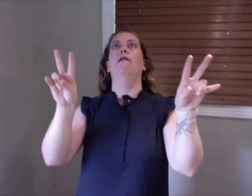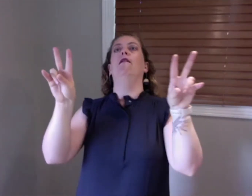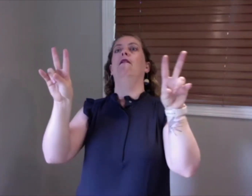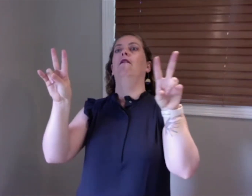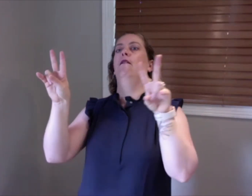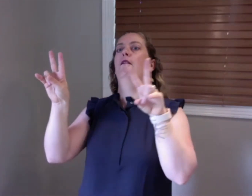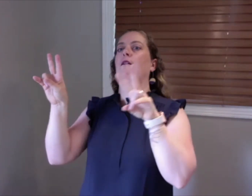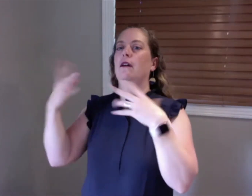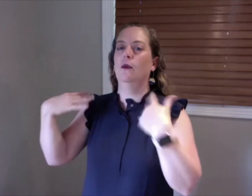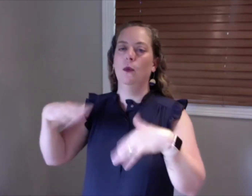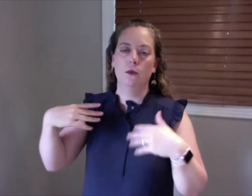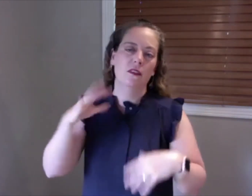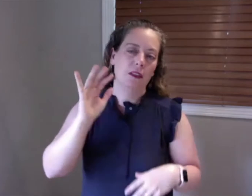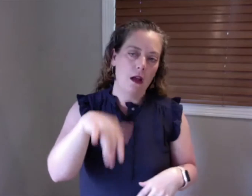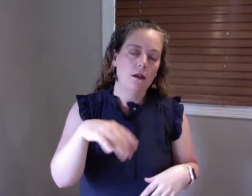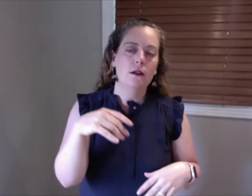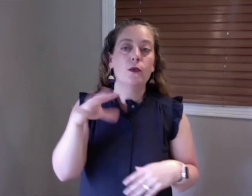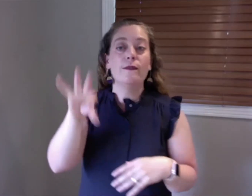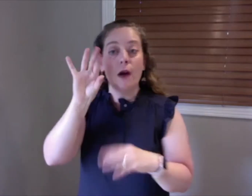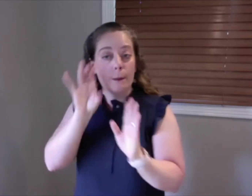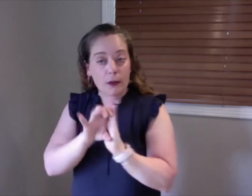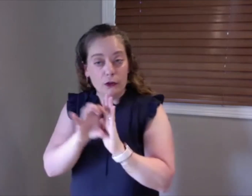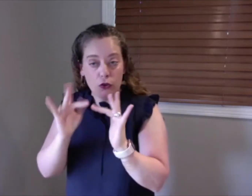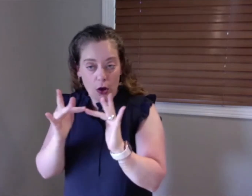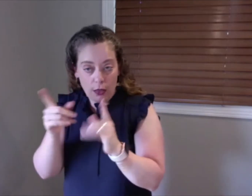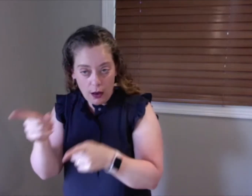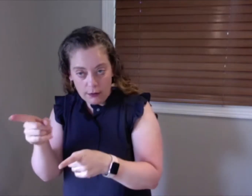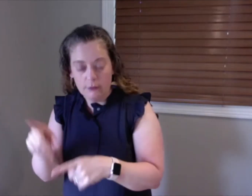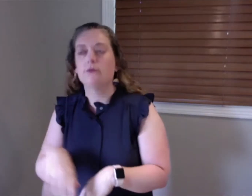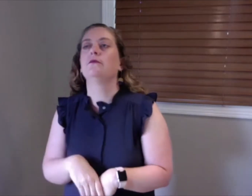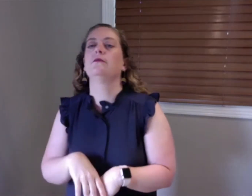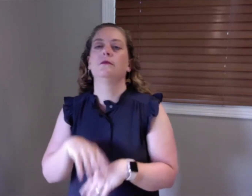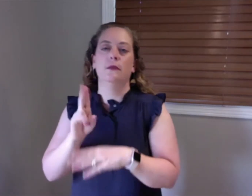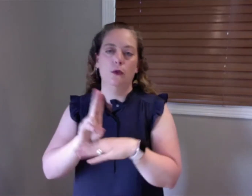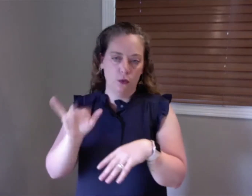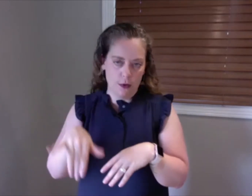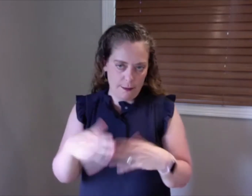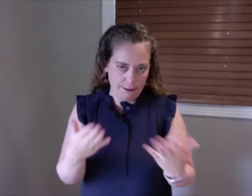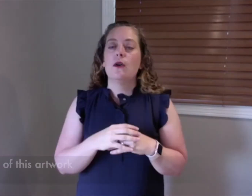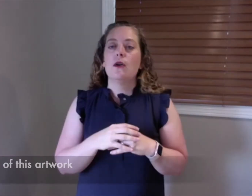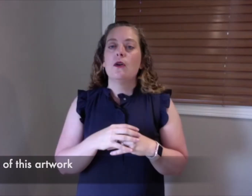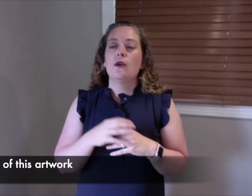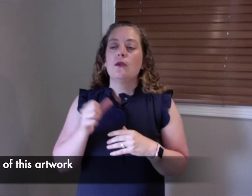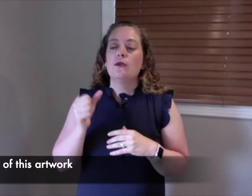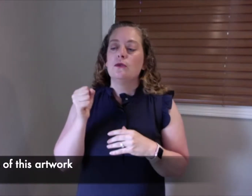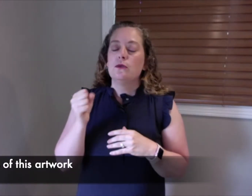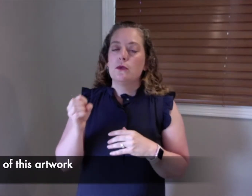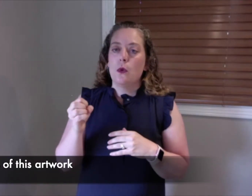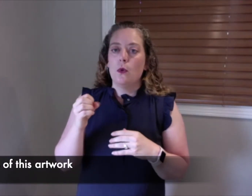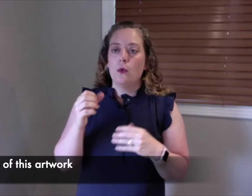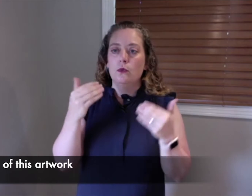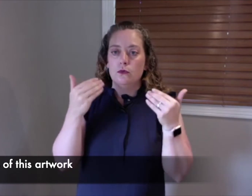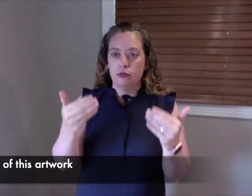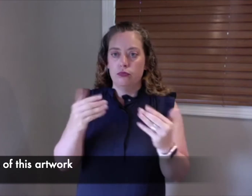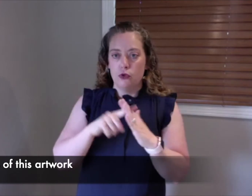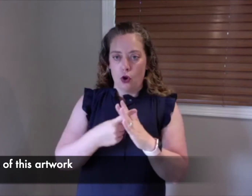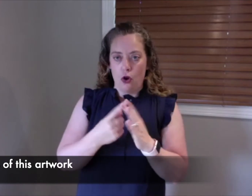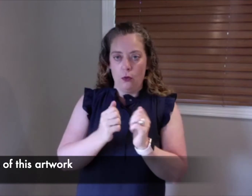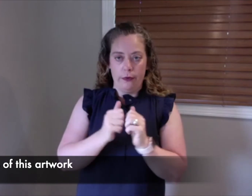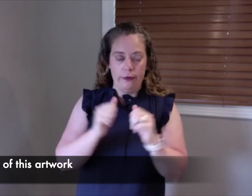everywhere and you would look up and it was just absolutely incredible. So I found a picture online and that's what I used